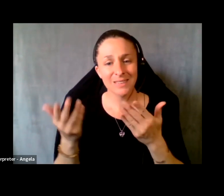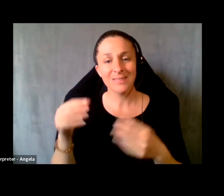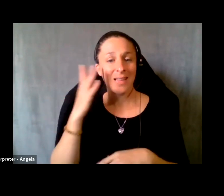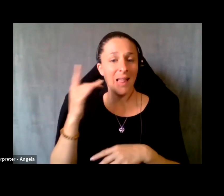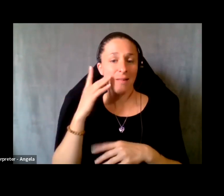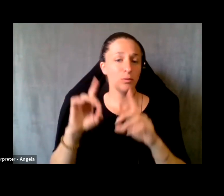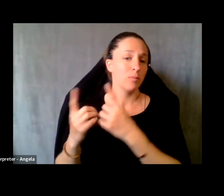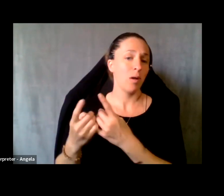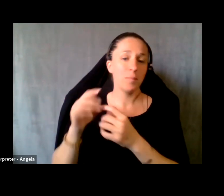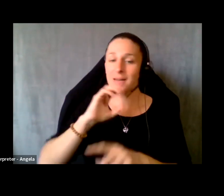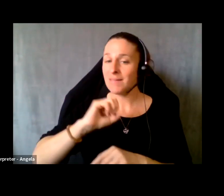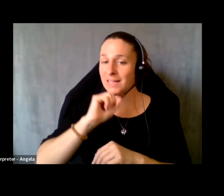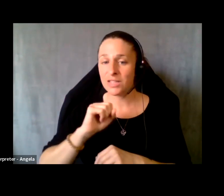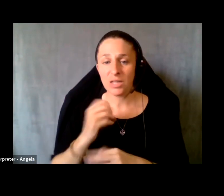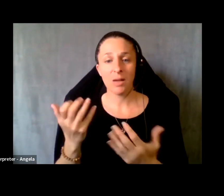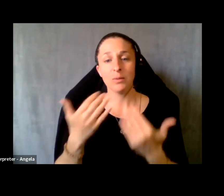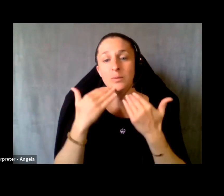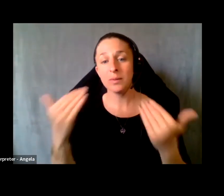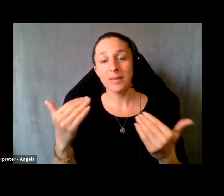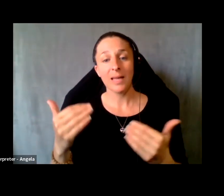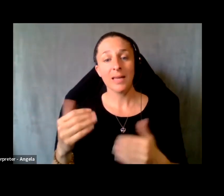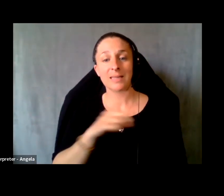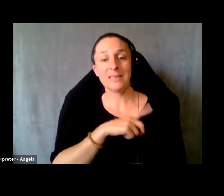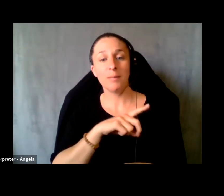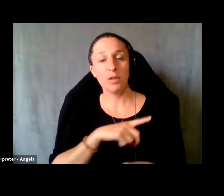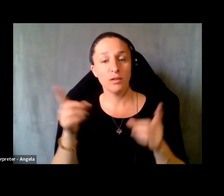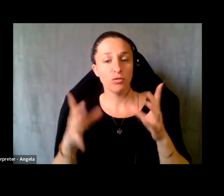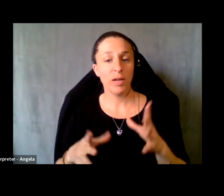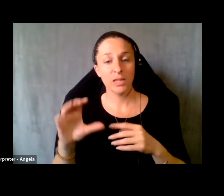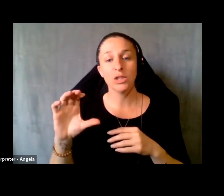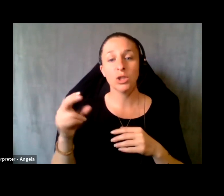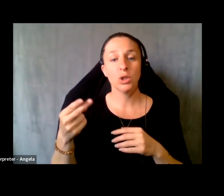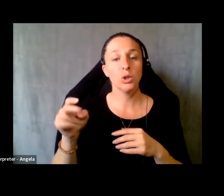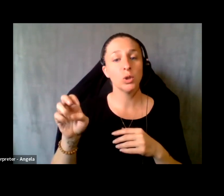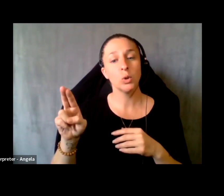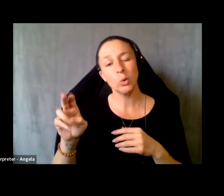Aging, and want to thank Deputy Director Chueh for joining us, because it was the Governor's